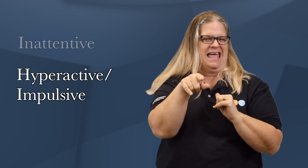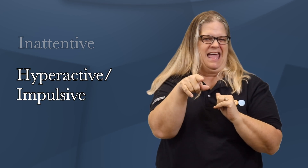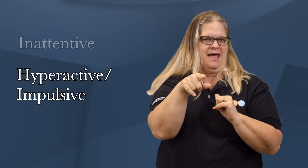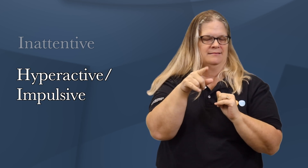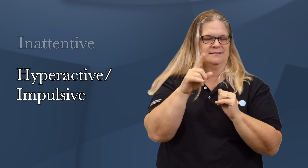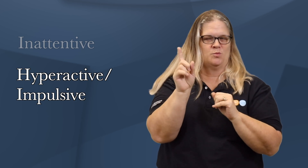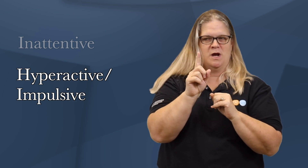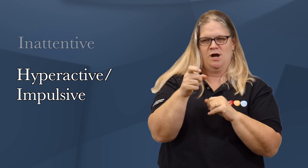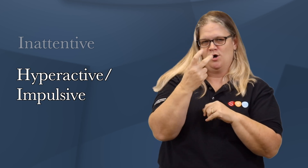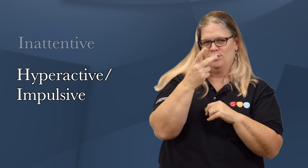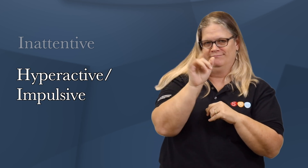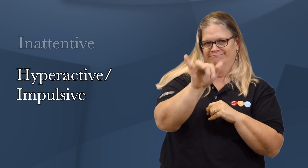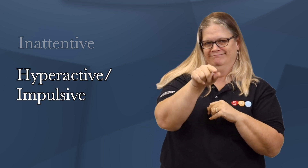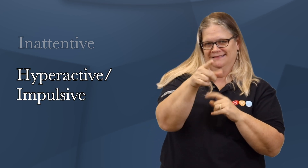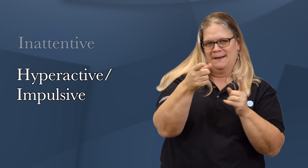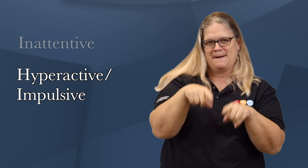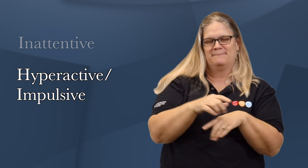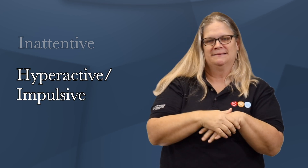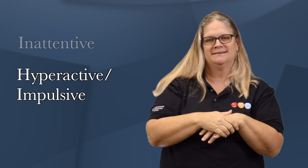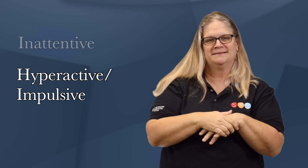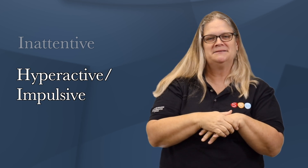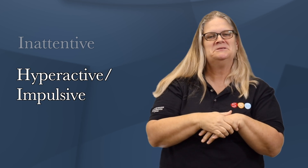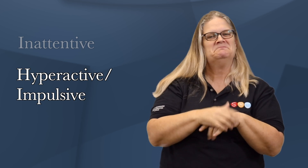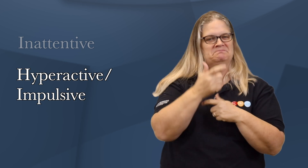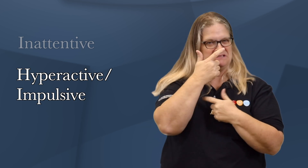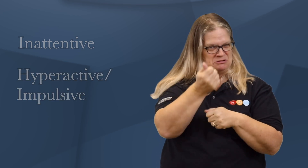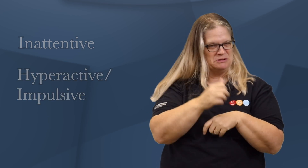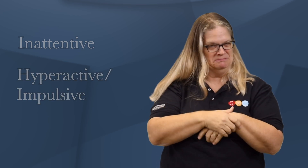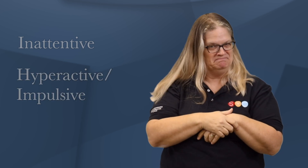We see this happen with this type.